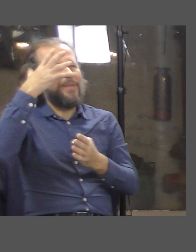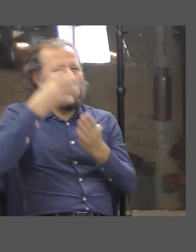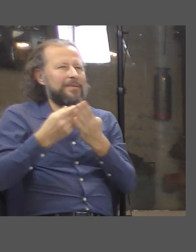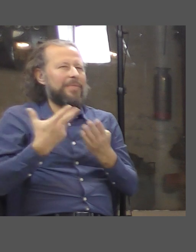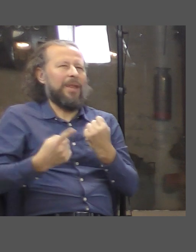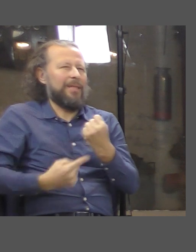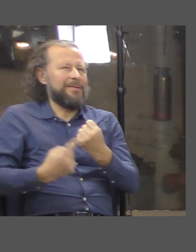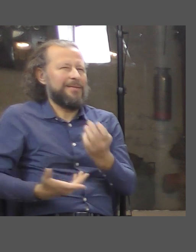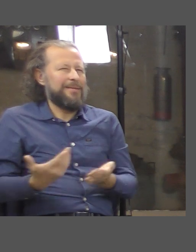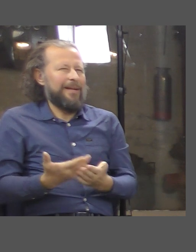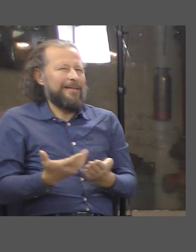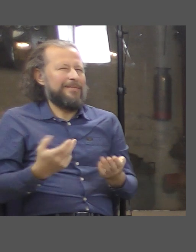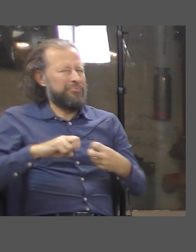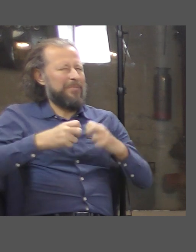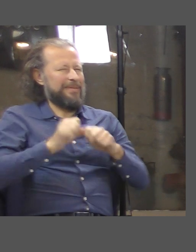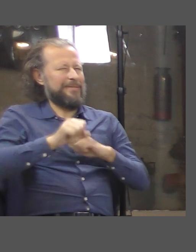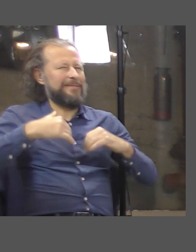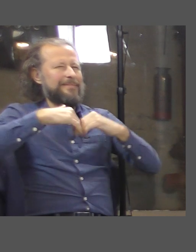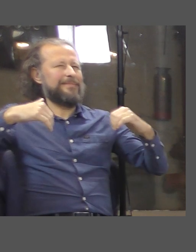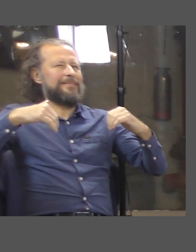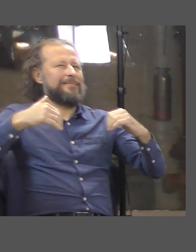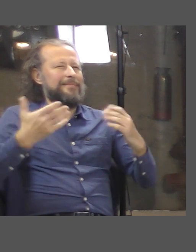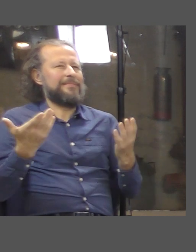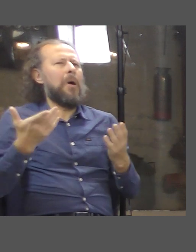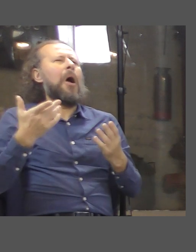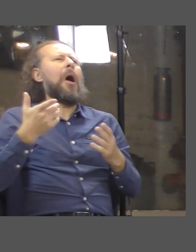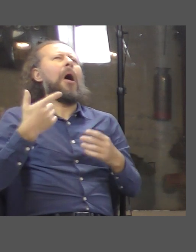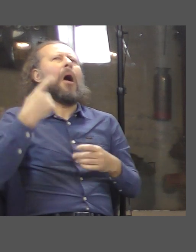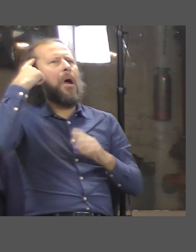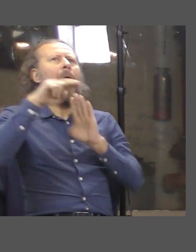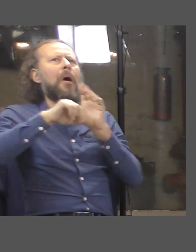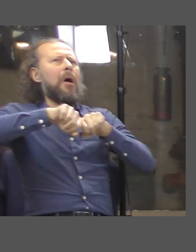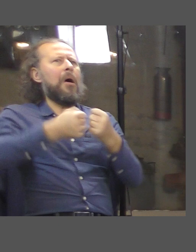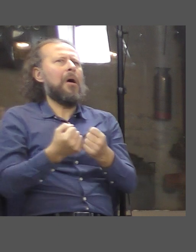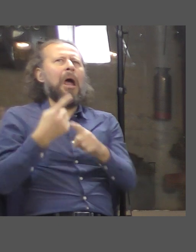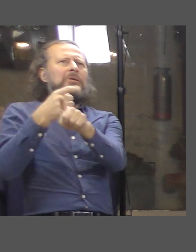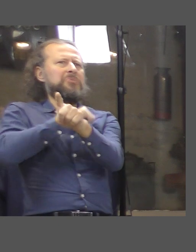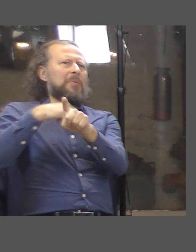that I was at a bit of a loss, because it doesn't count towards the pension and so on.